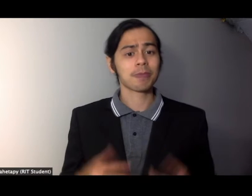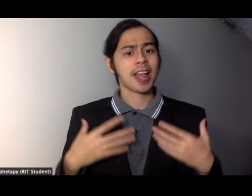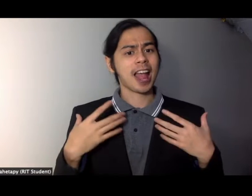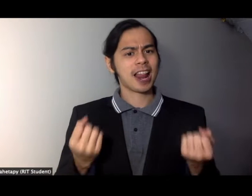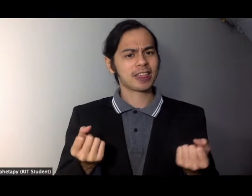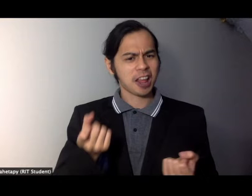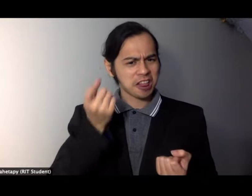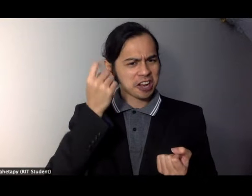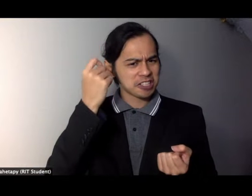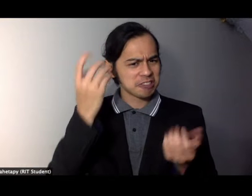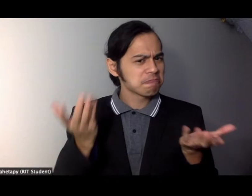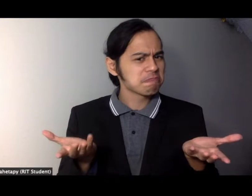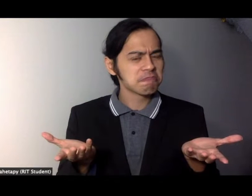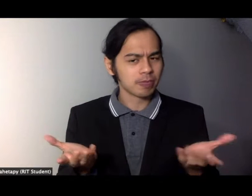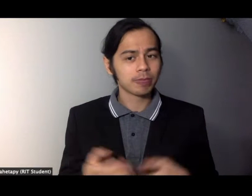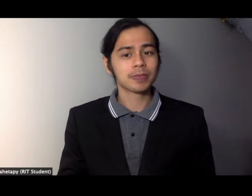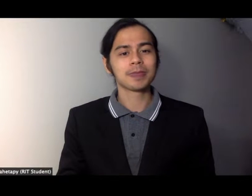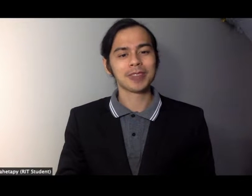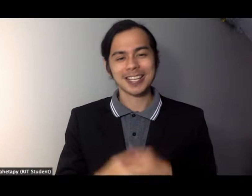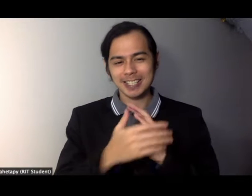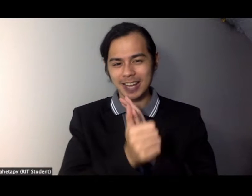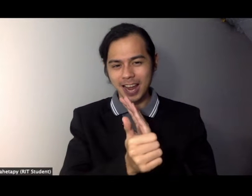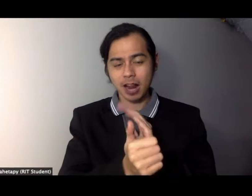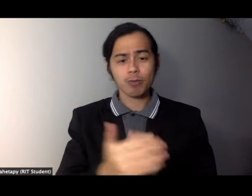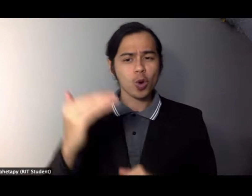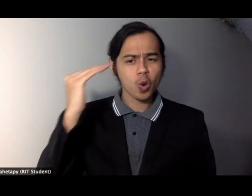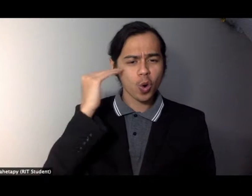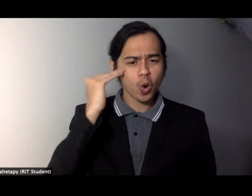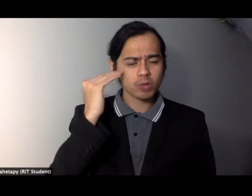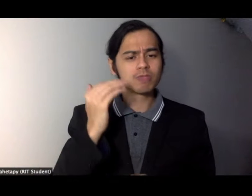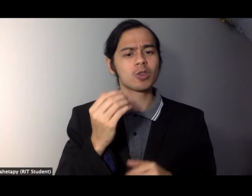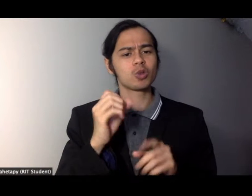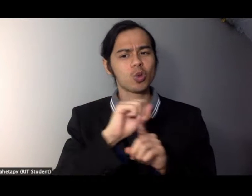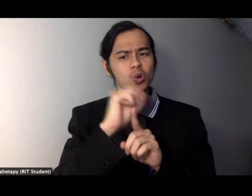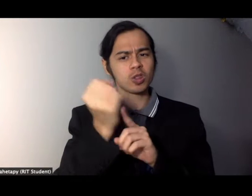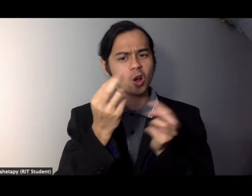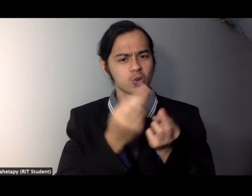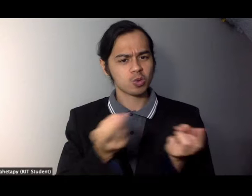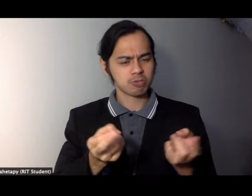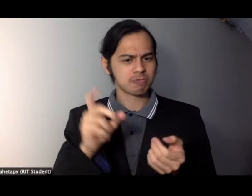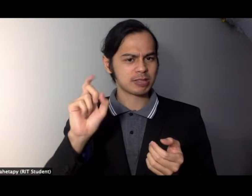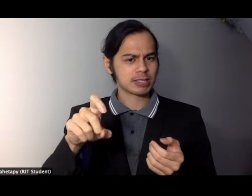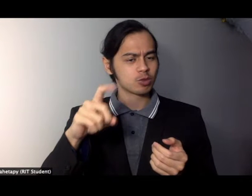Health literacy means skills, knowledge, and social resources needed ...